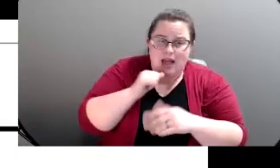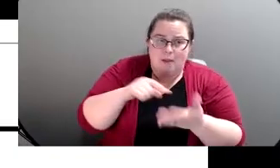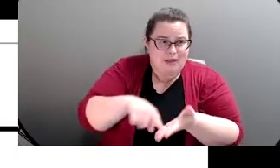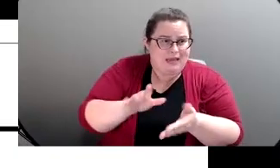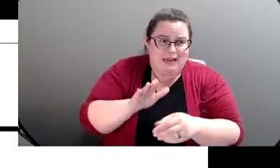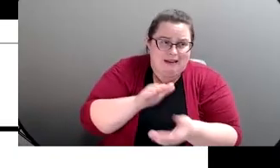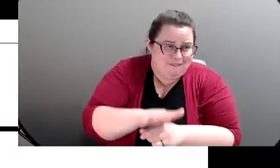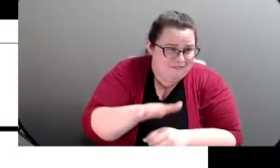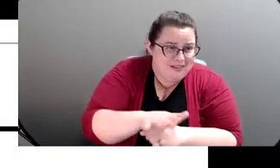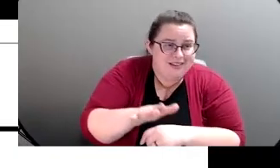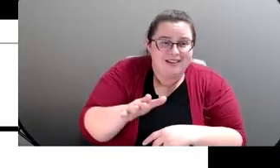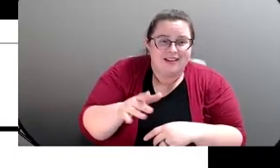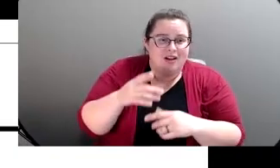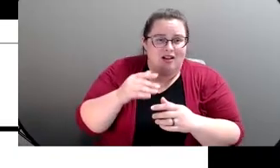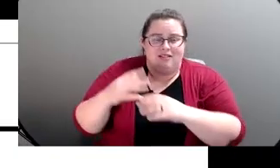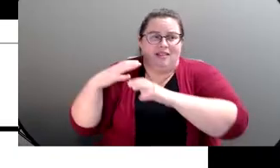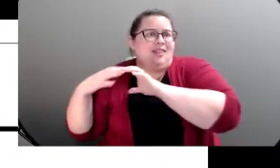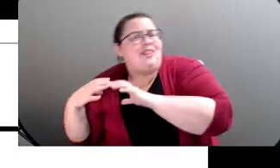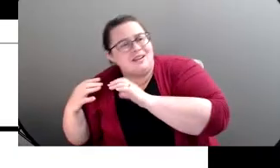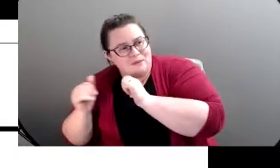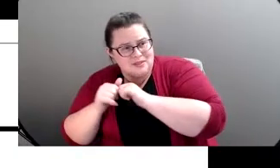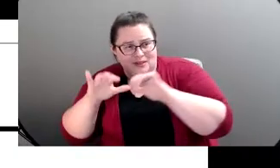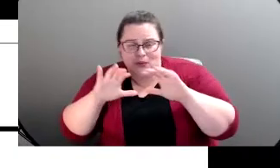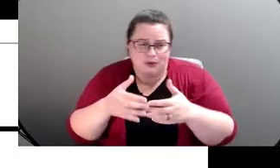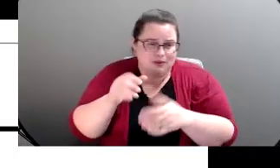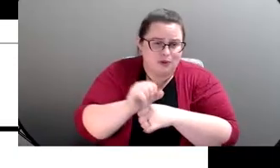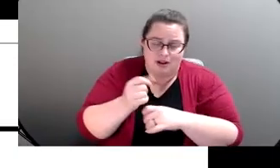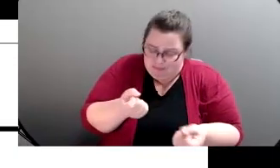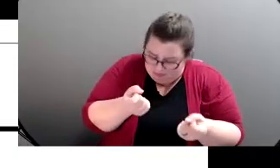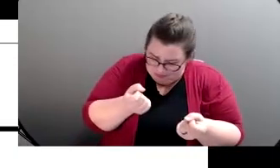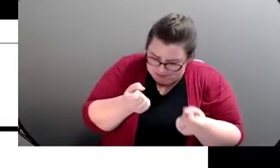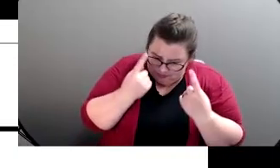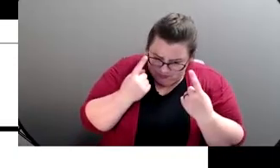with our coursework, or the course load.